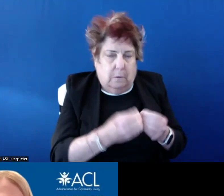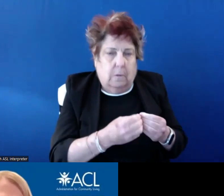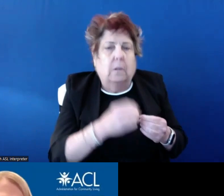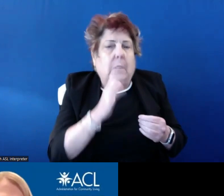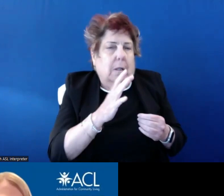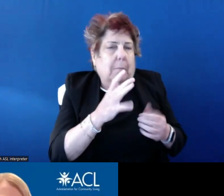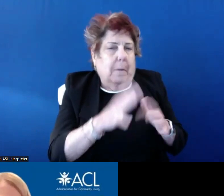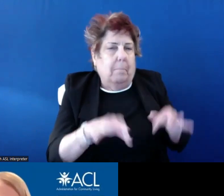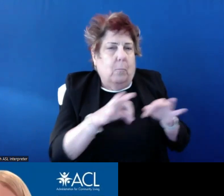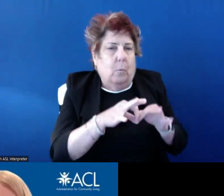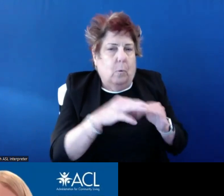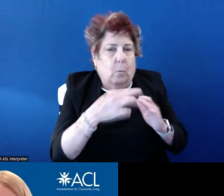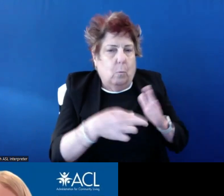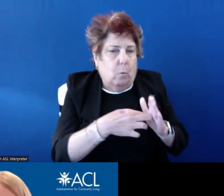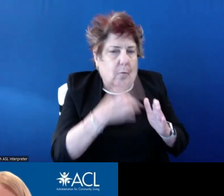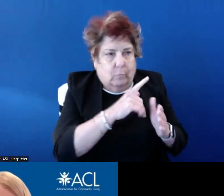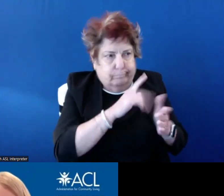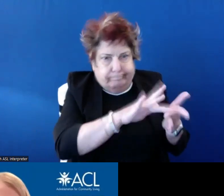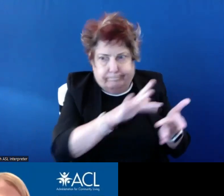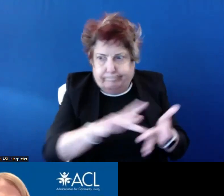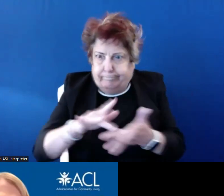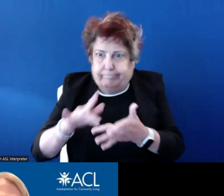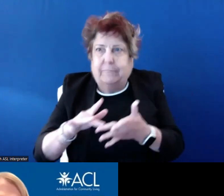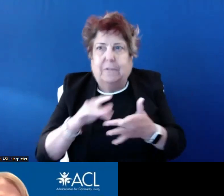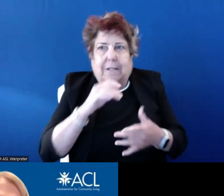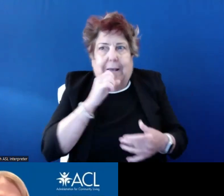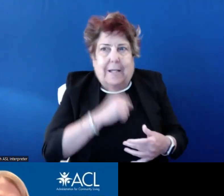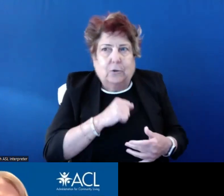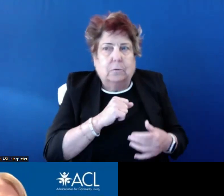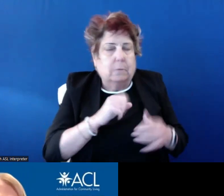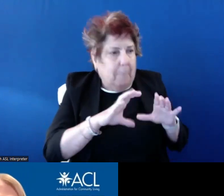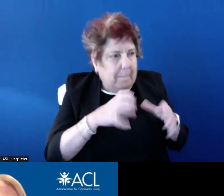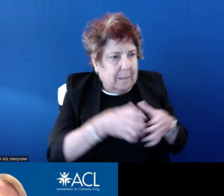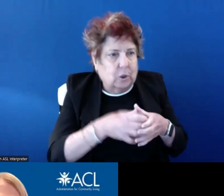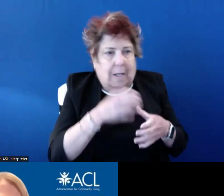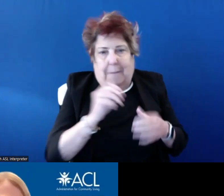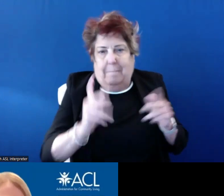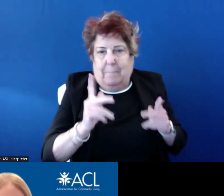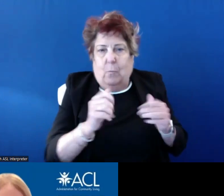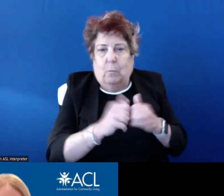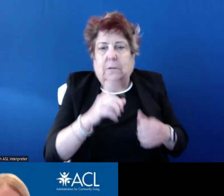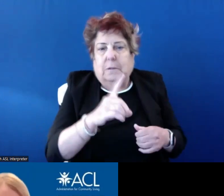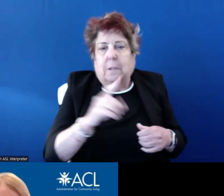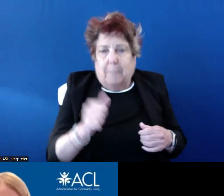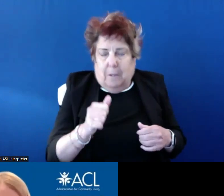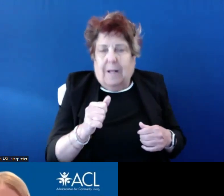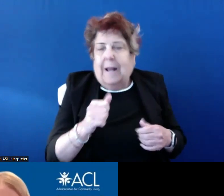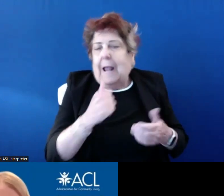the population of people with disabilities, and helping them get connected through partnerships to service providers